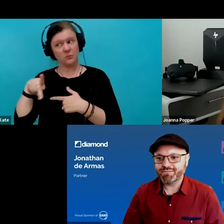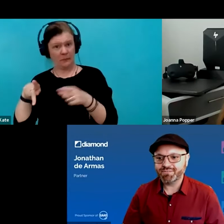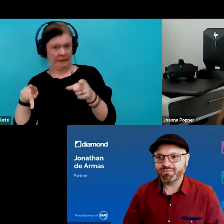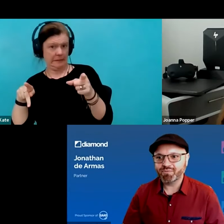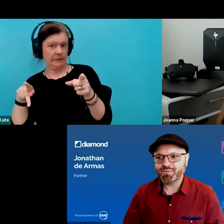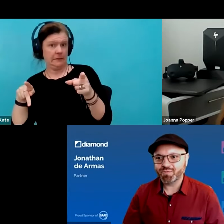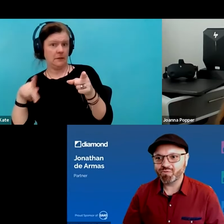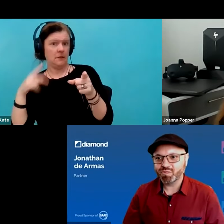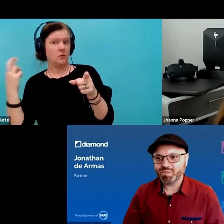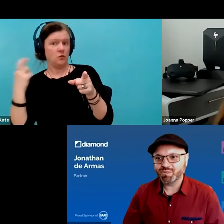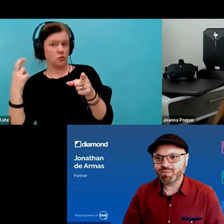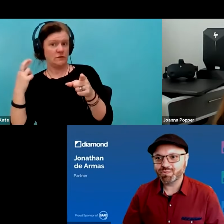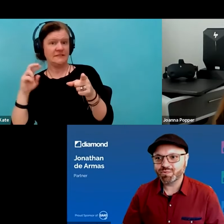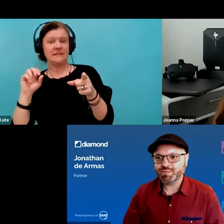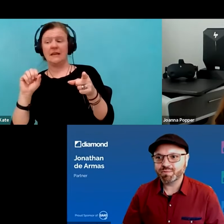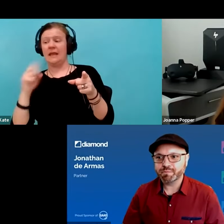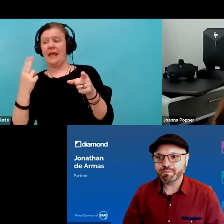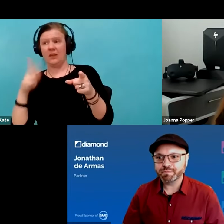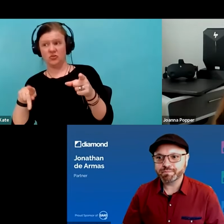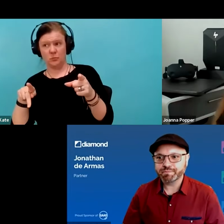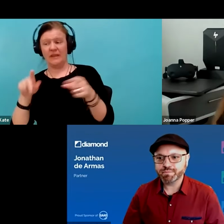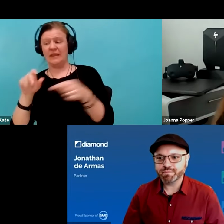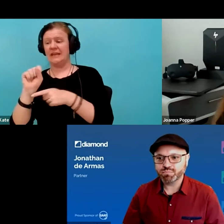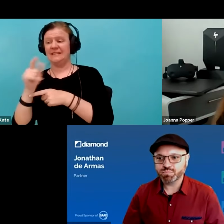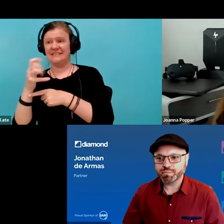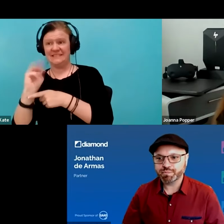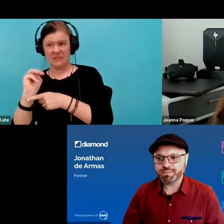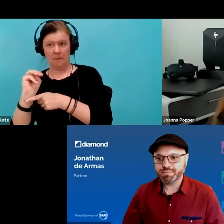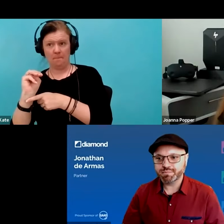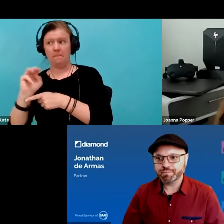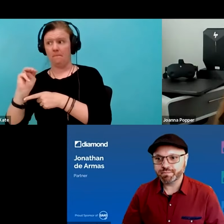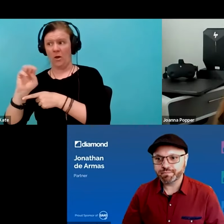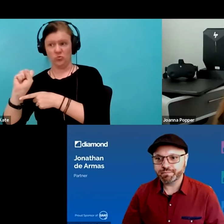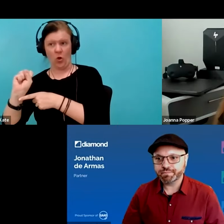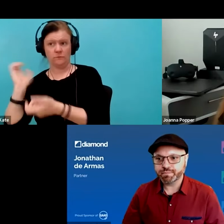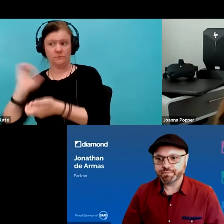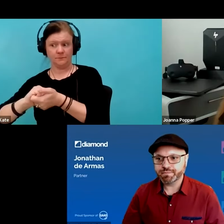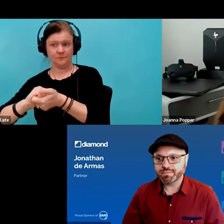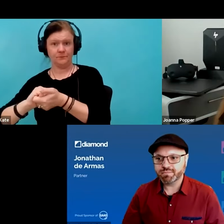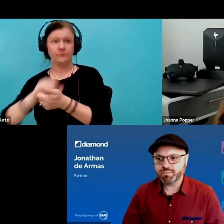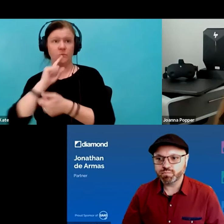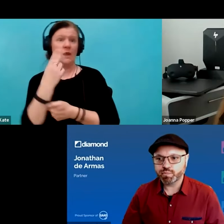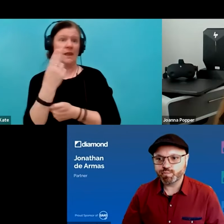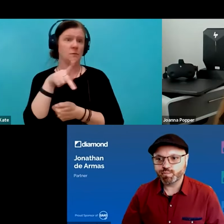they're steam Microsoft HP alliance is really, really exciting. Chadwick Turner: Is because he has some of the best headsets. Microsoft has some